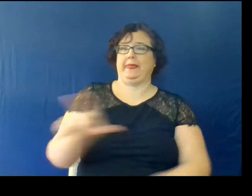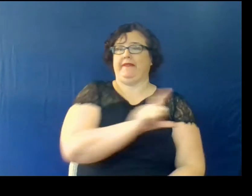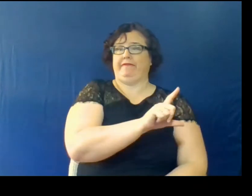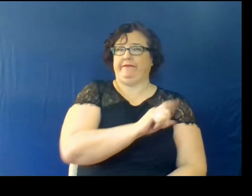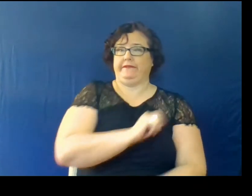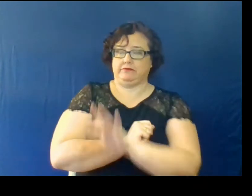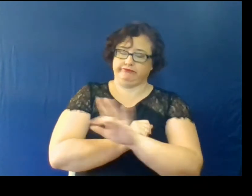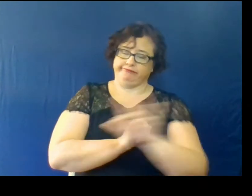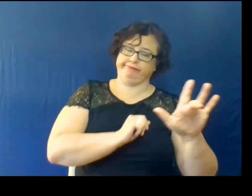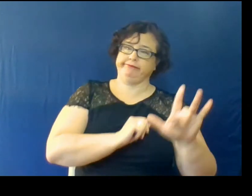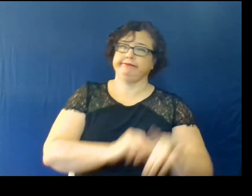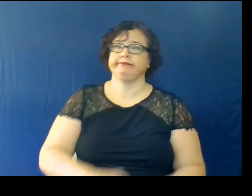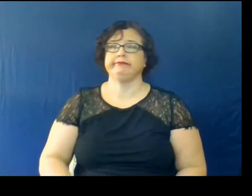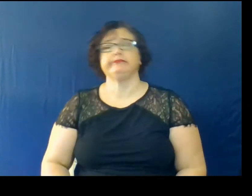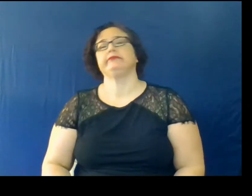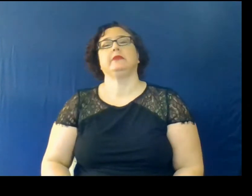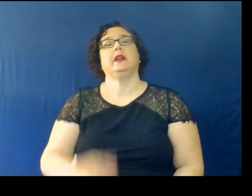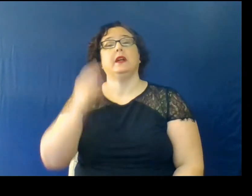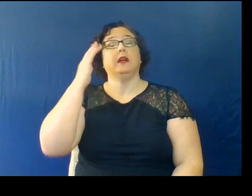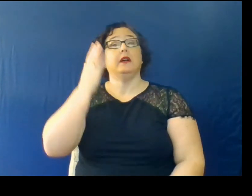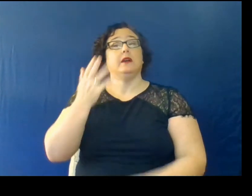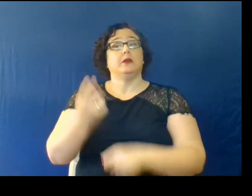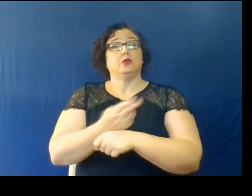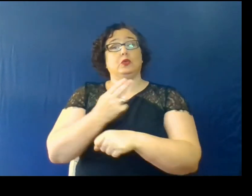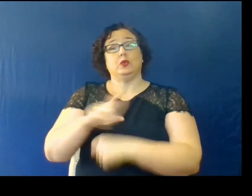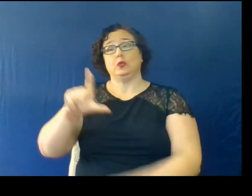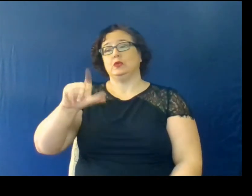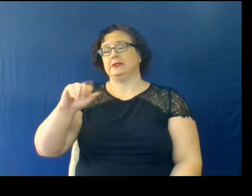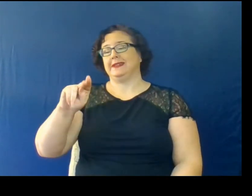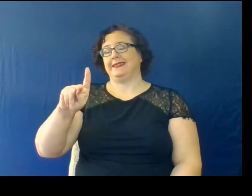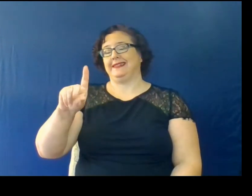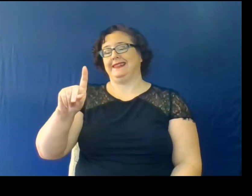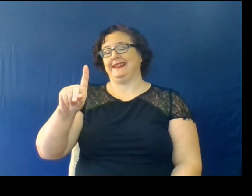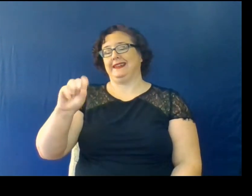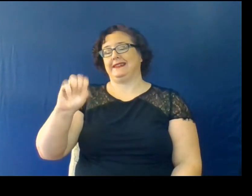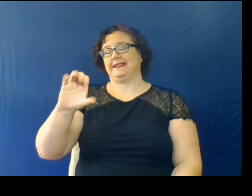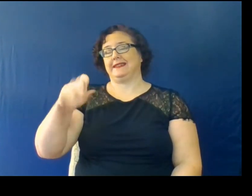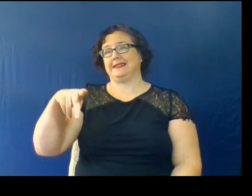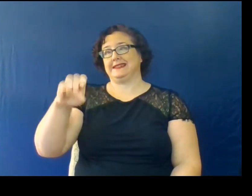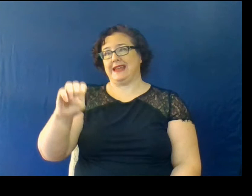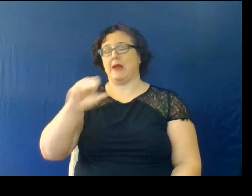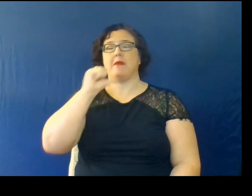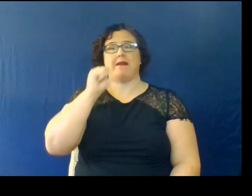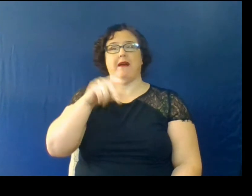better to use the landscape mode rather than the portrait mode to get a better view of the people.